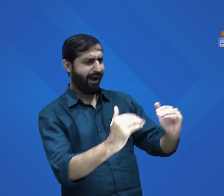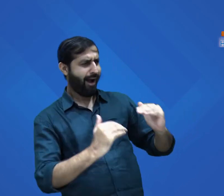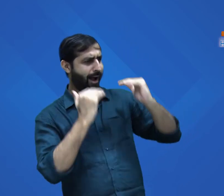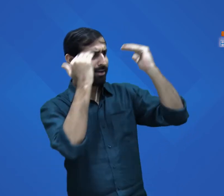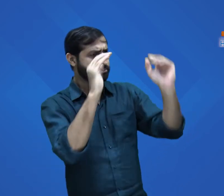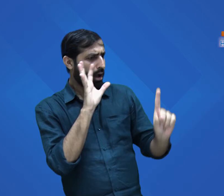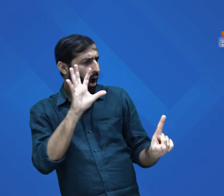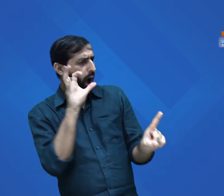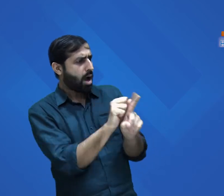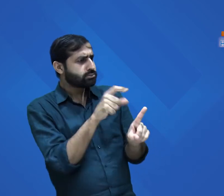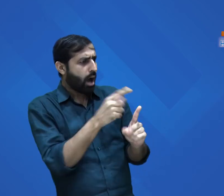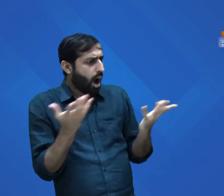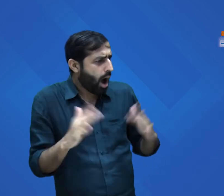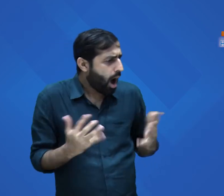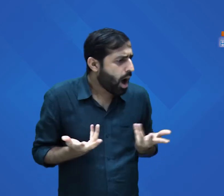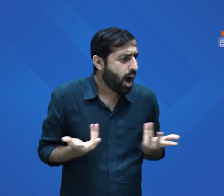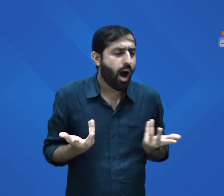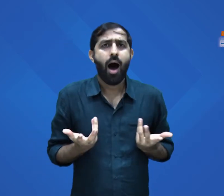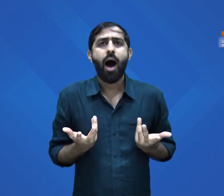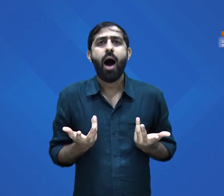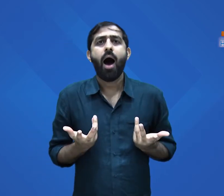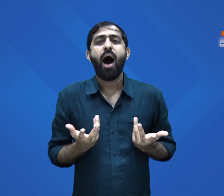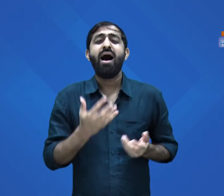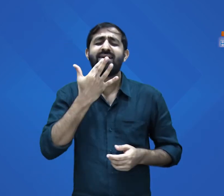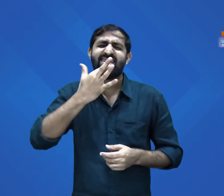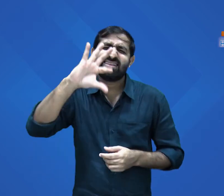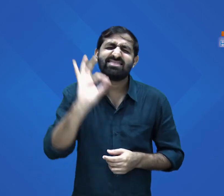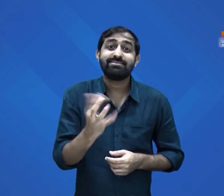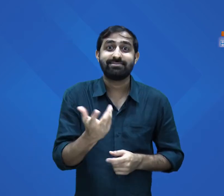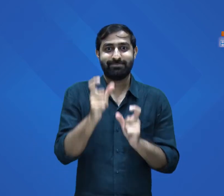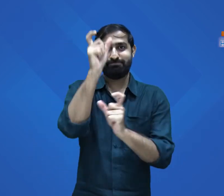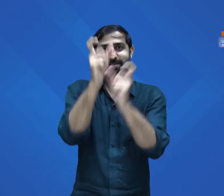Culture evolves because of social change.